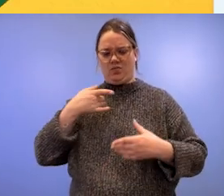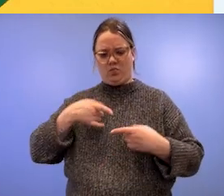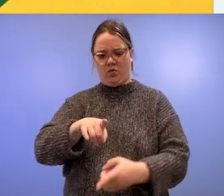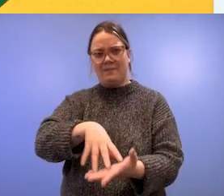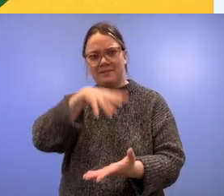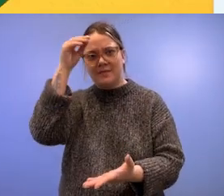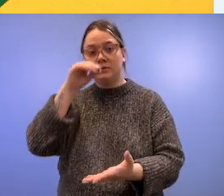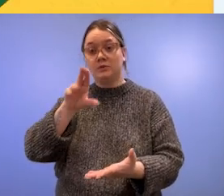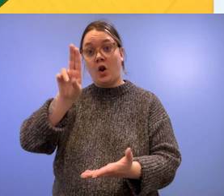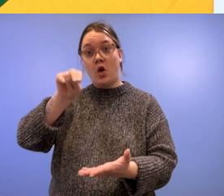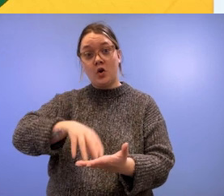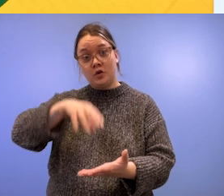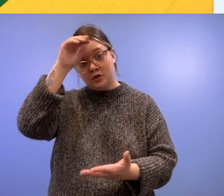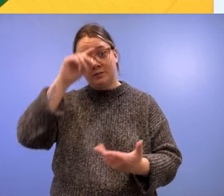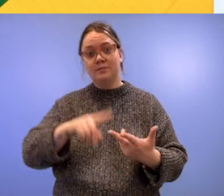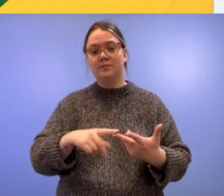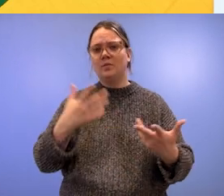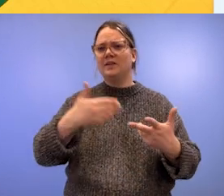at multiple points through this training you'll be asked to share